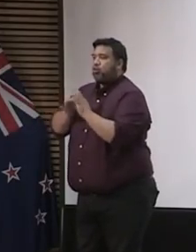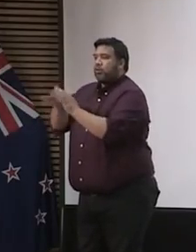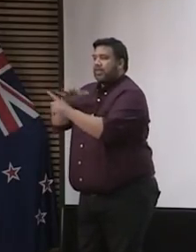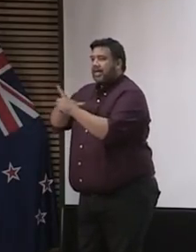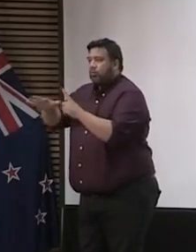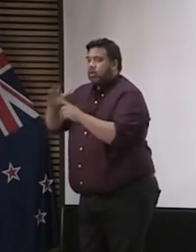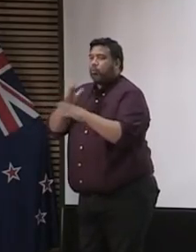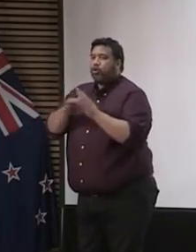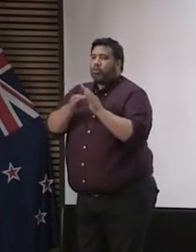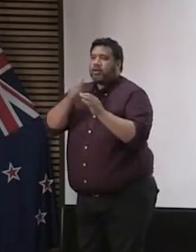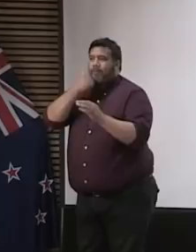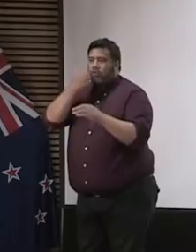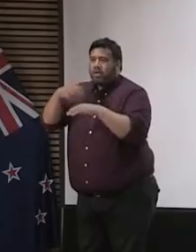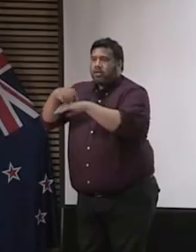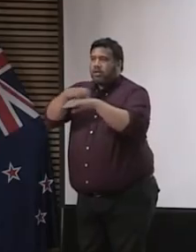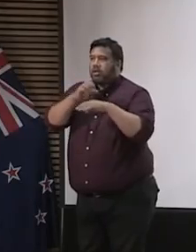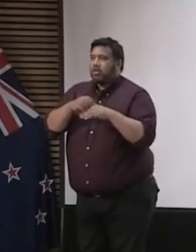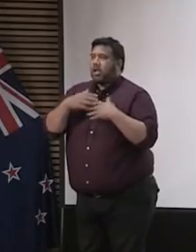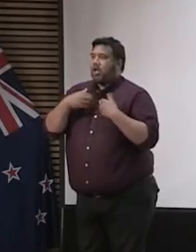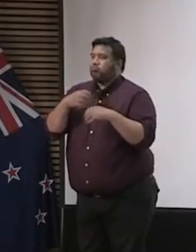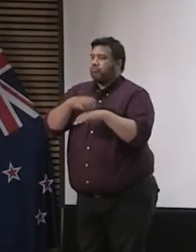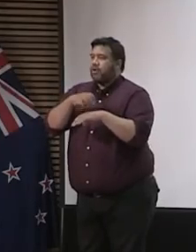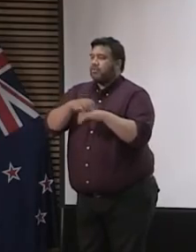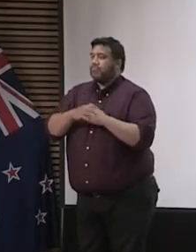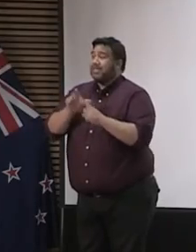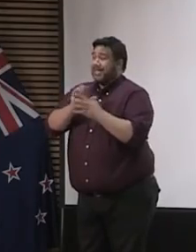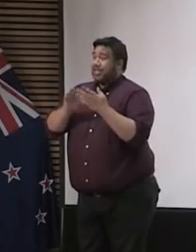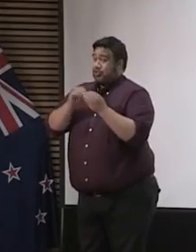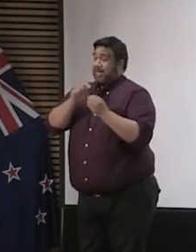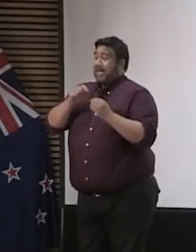Is something Iknow all the district healthboards are doing around thecountry at the moment.